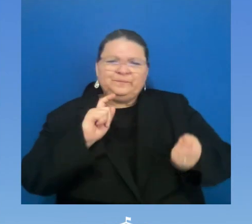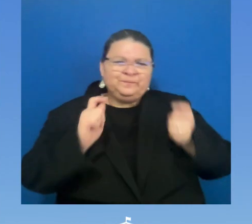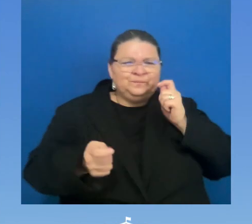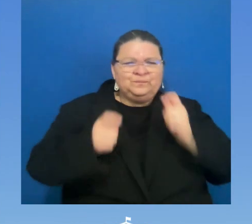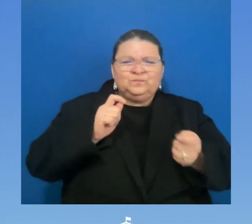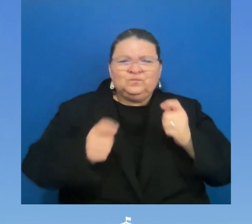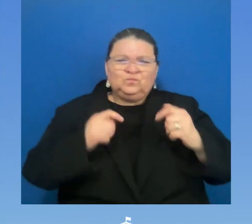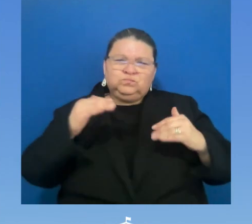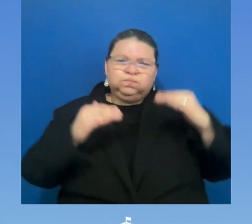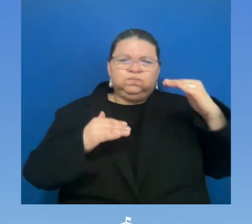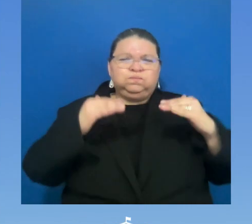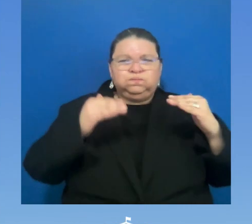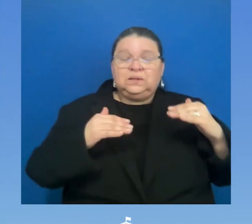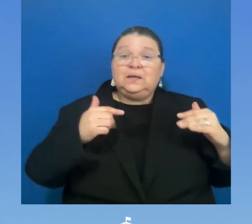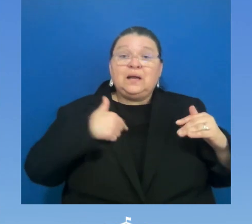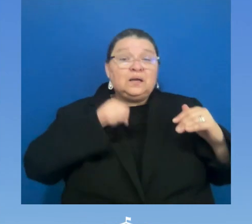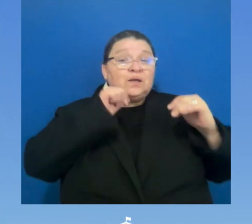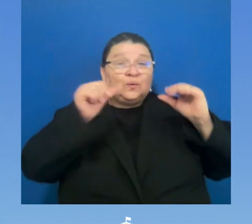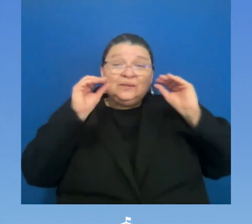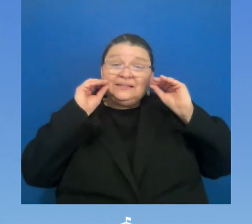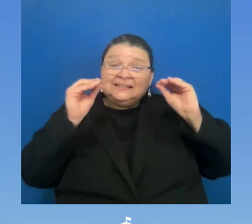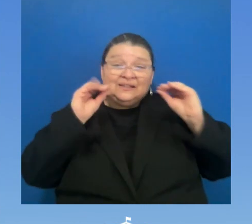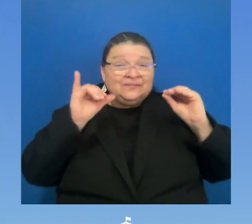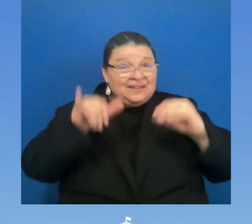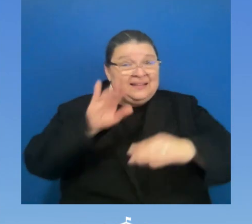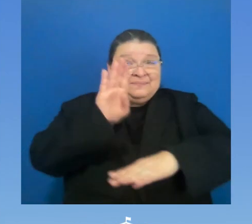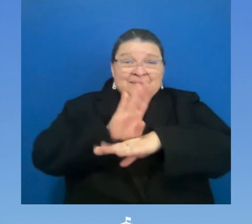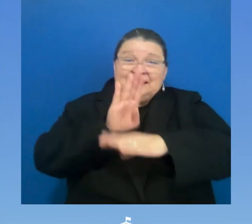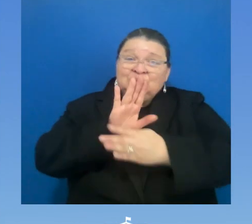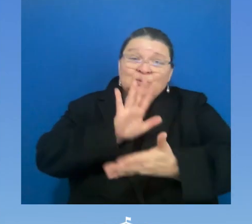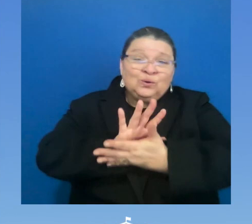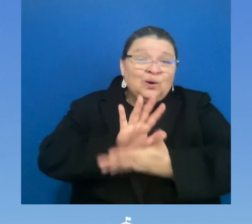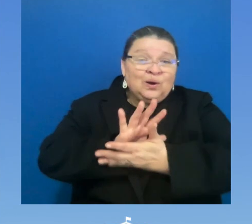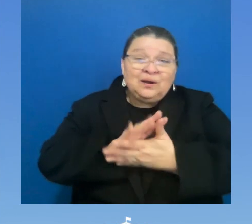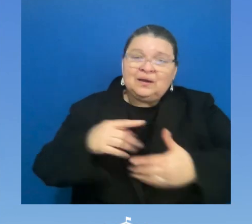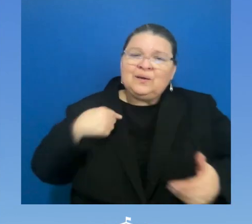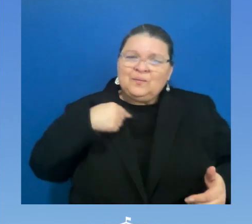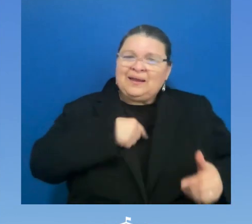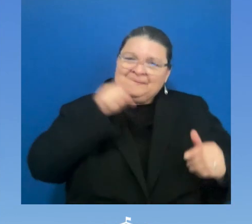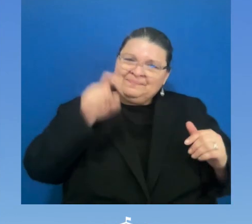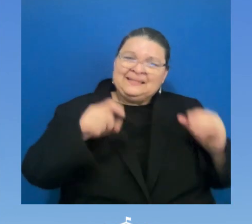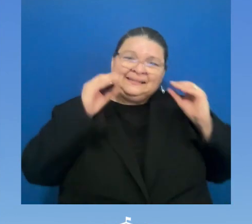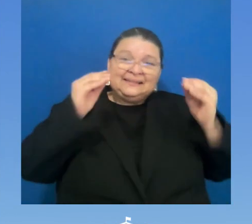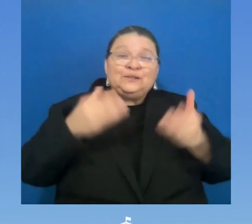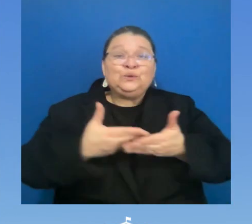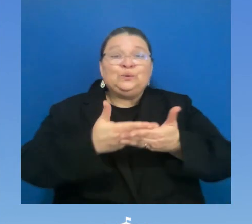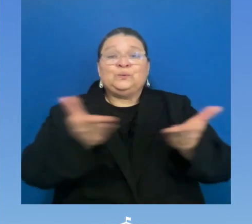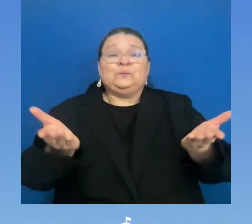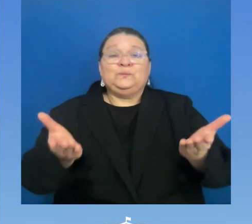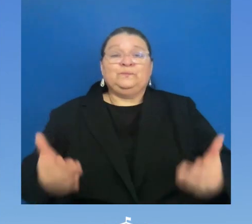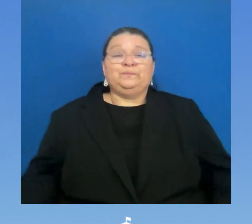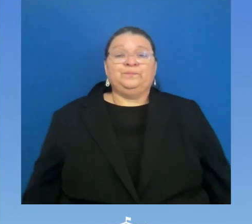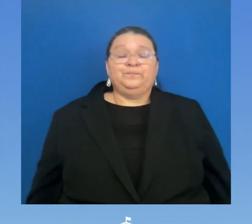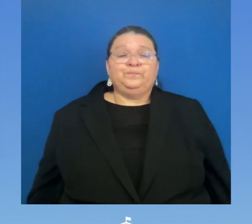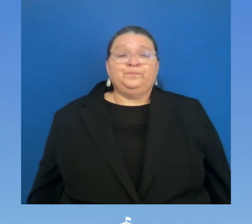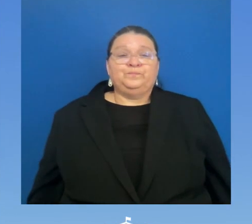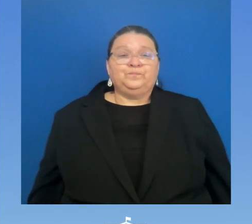but it's something that we need to teach everyone. Director Deese: So I want to pick up on this on this, this issue of audits that you raise because Sonia,